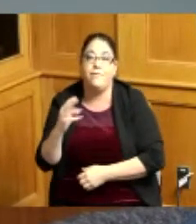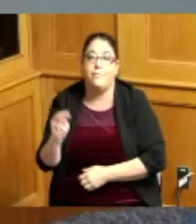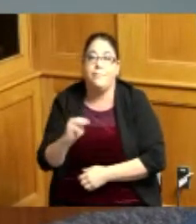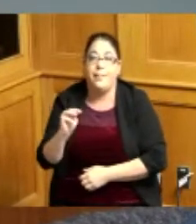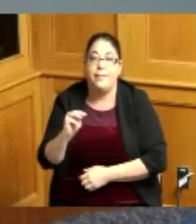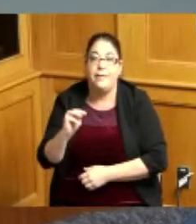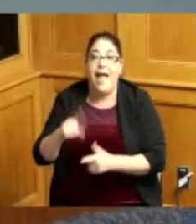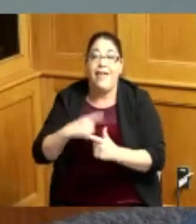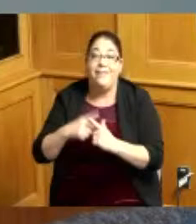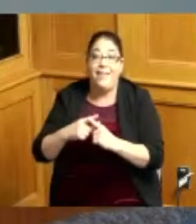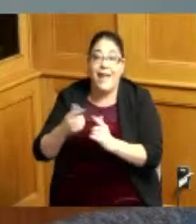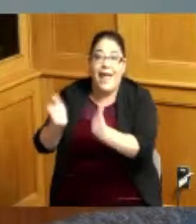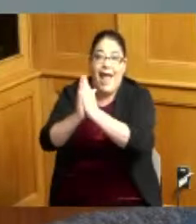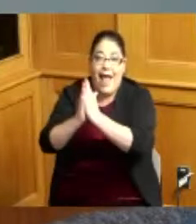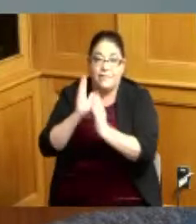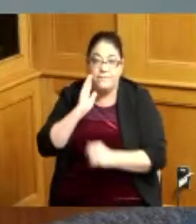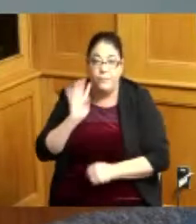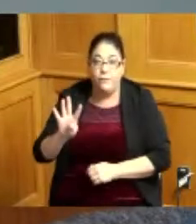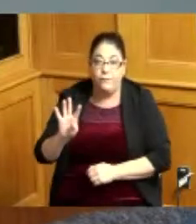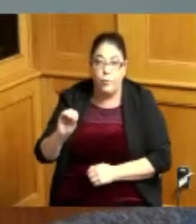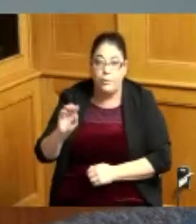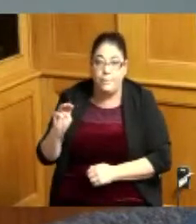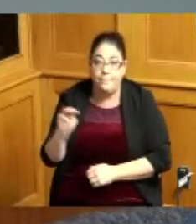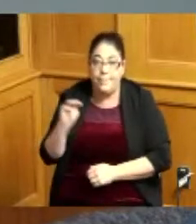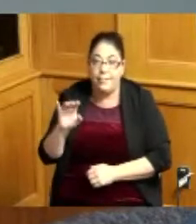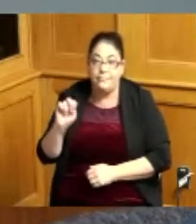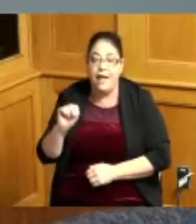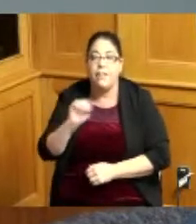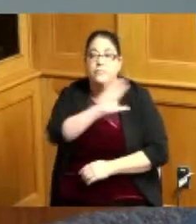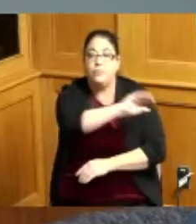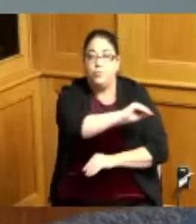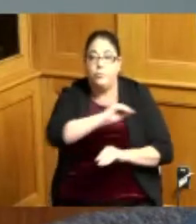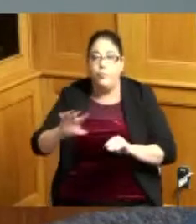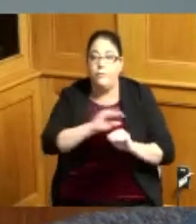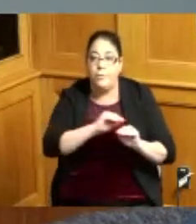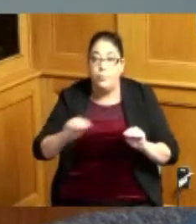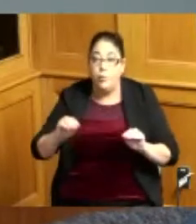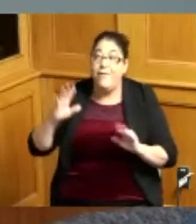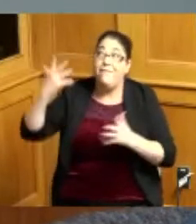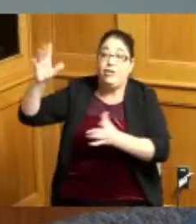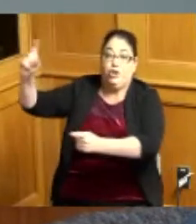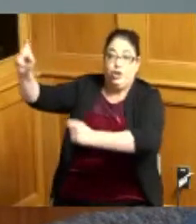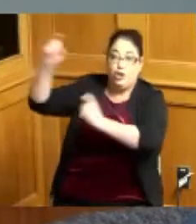40 million of reallocated funding we know that we've been awarded the additional 12 million